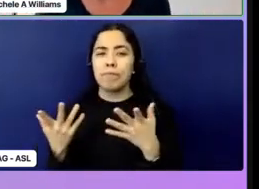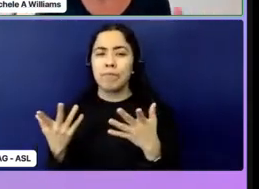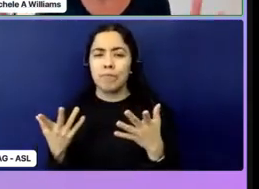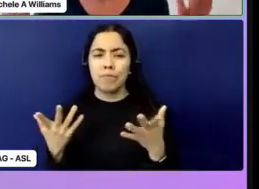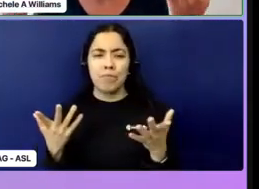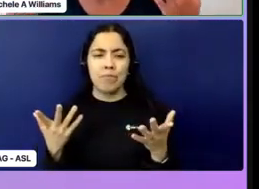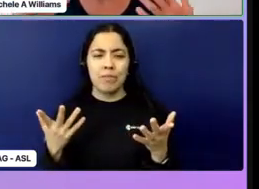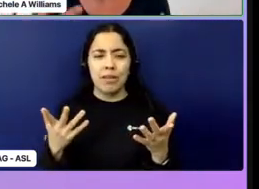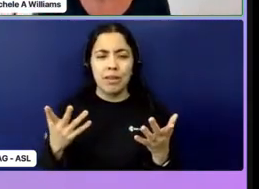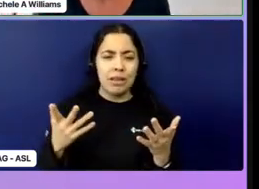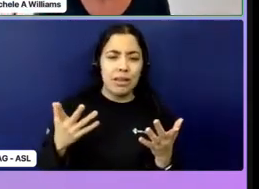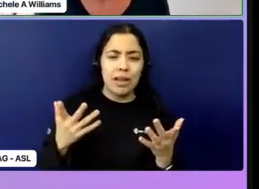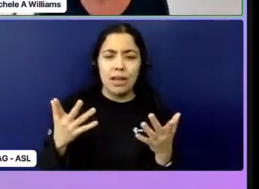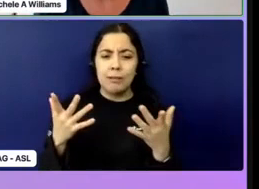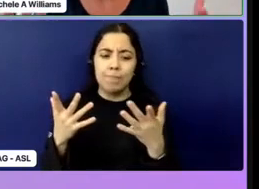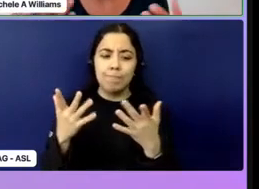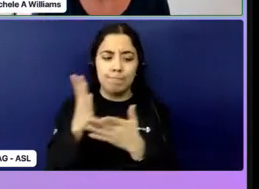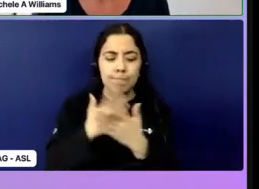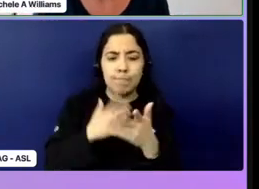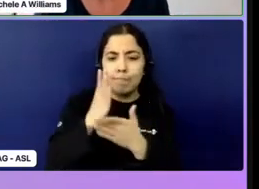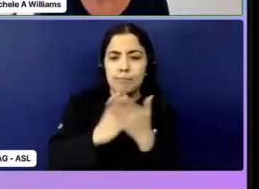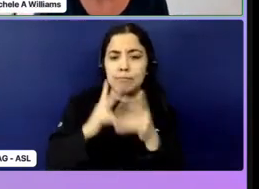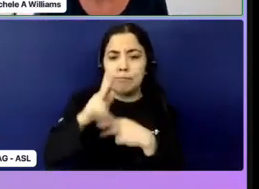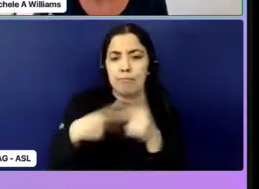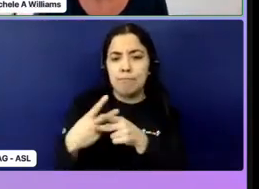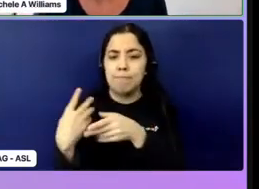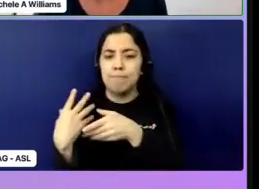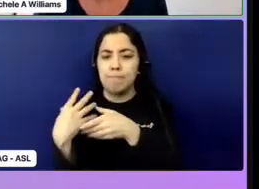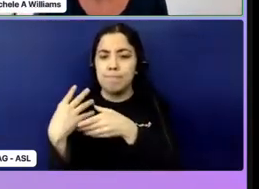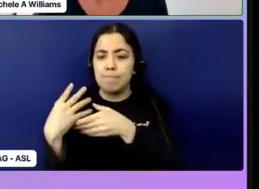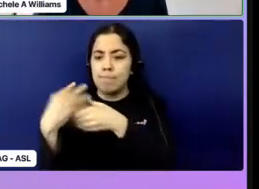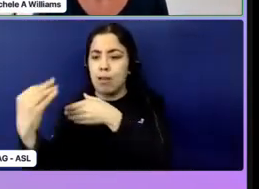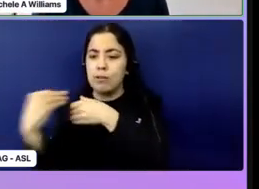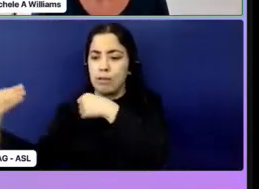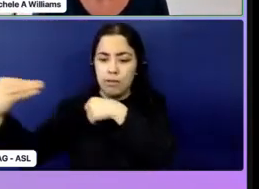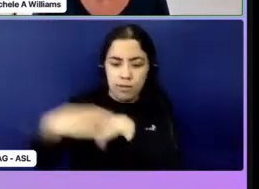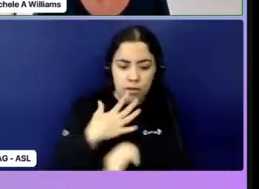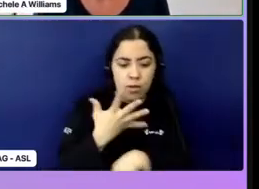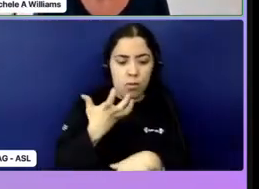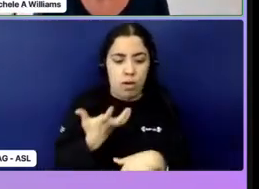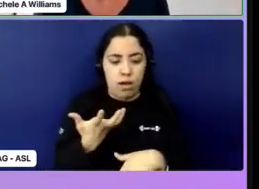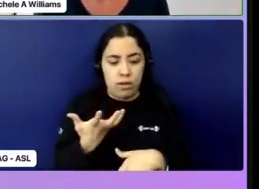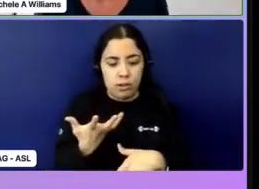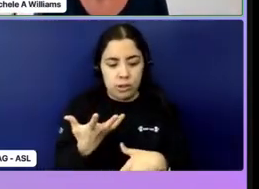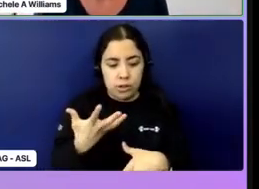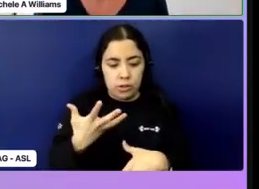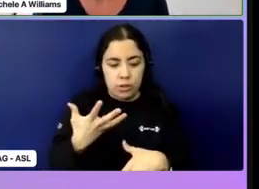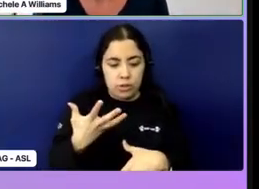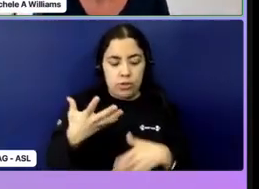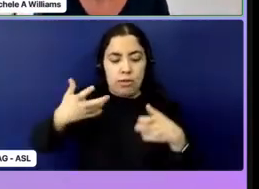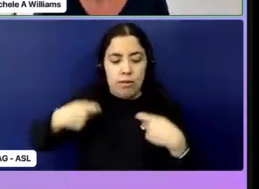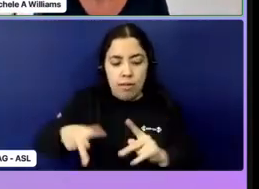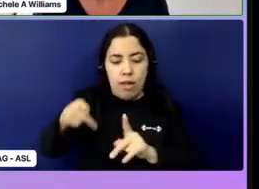to supplement that. Or, there is some sort of usually some sort of outfit or exoskeleton